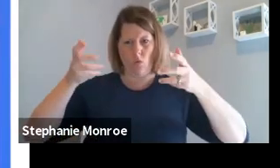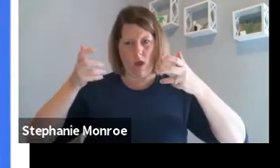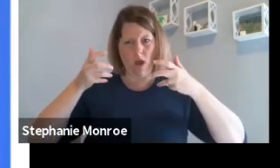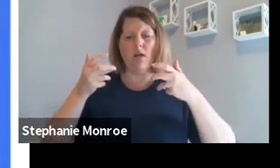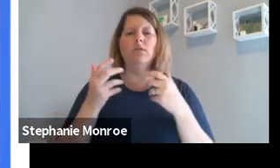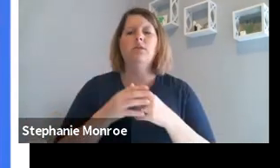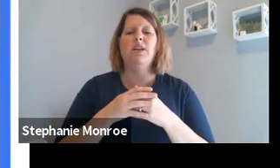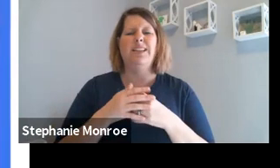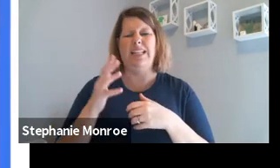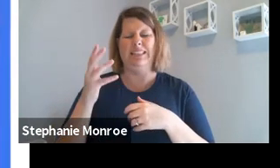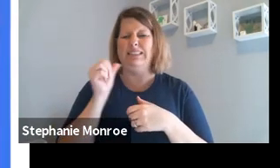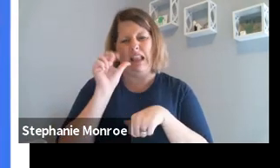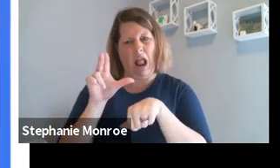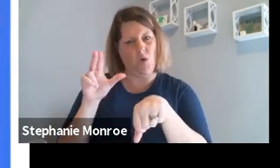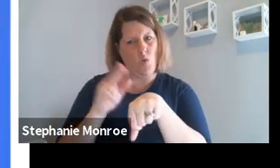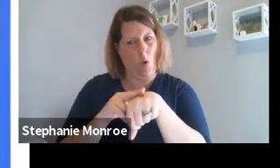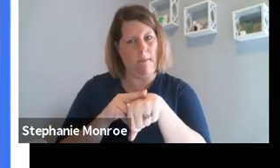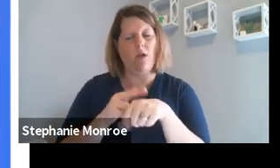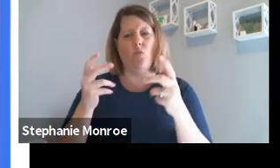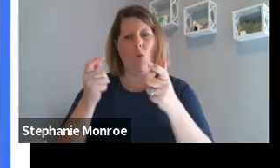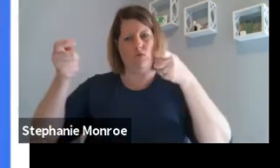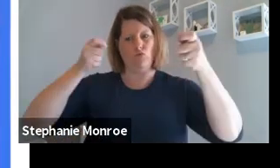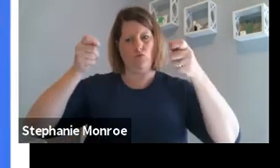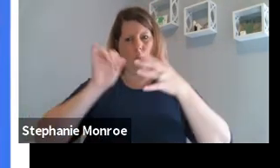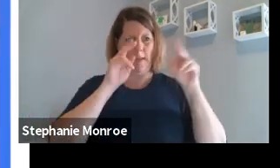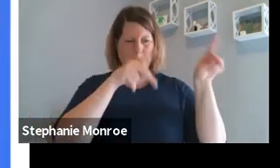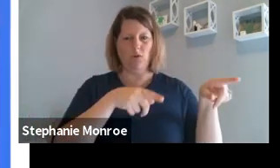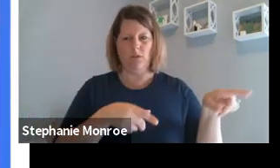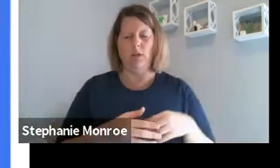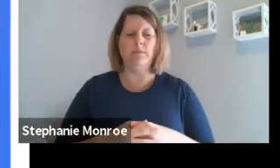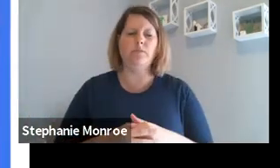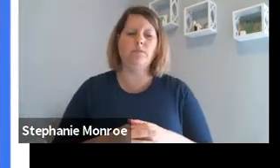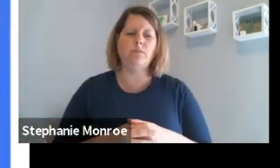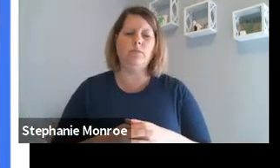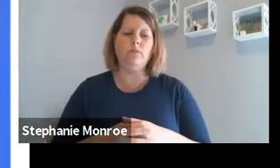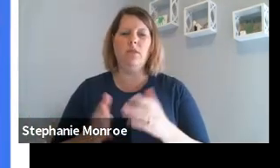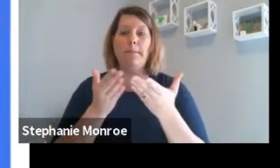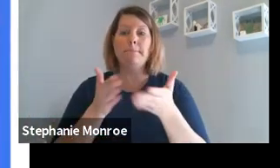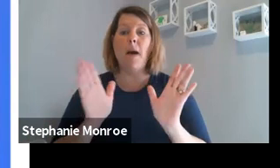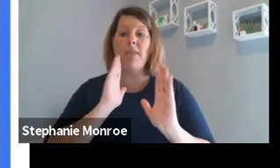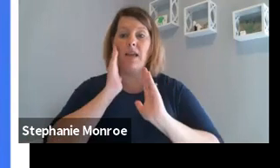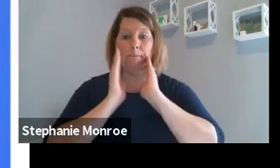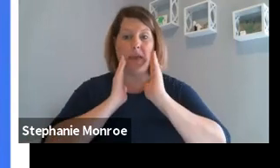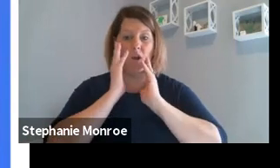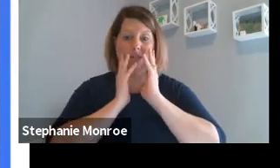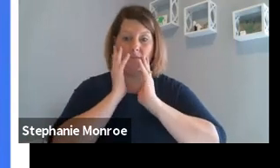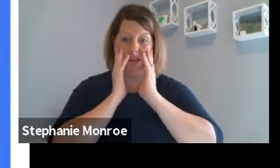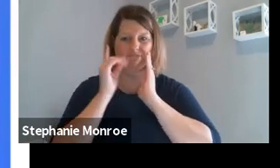the norms to seek that control over the other partner. Public embarrassment is also one of the many ways in which